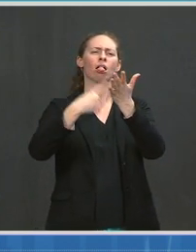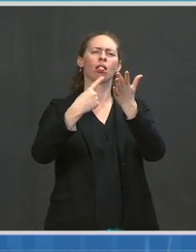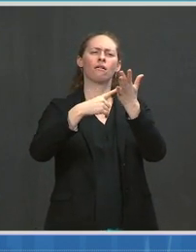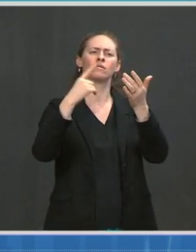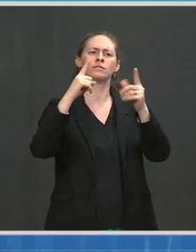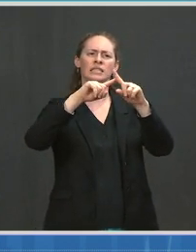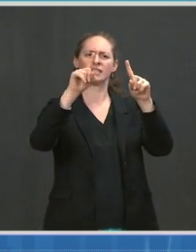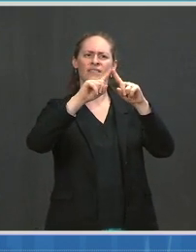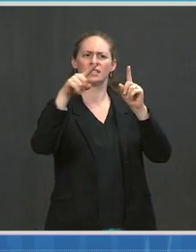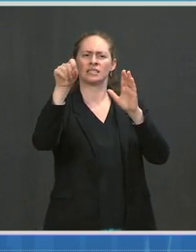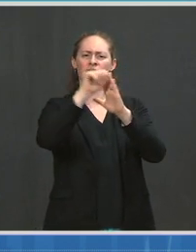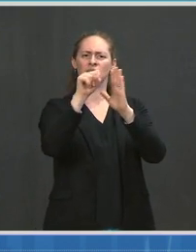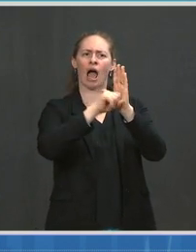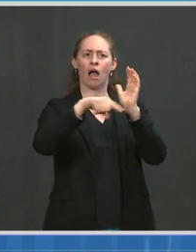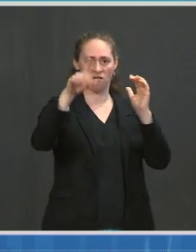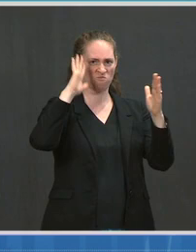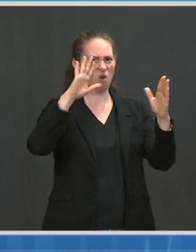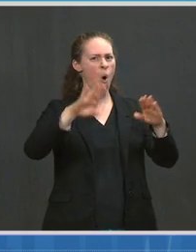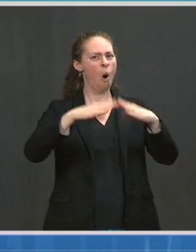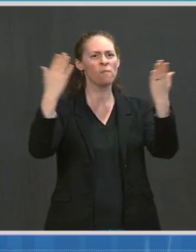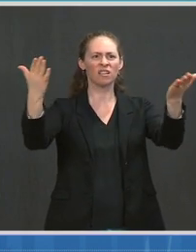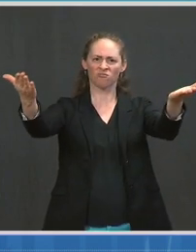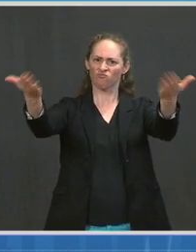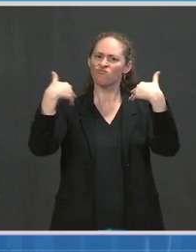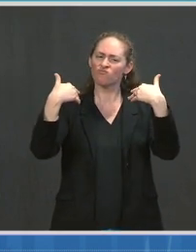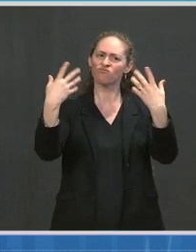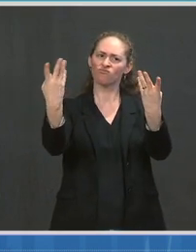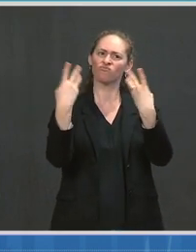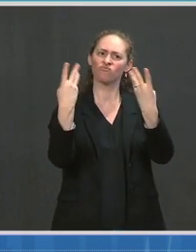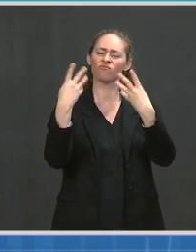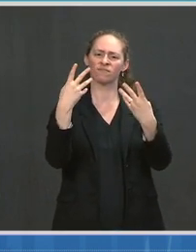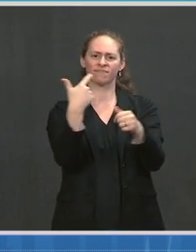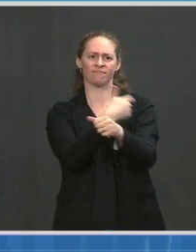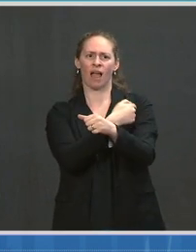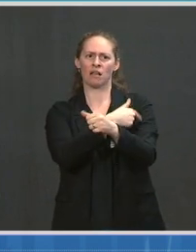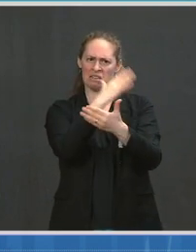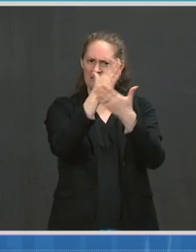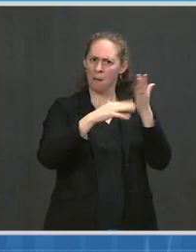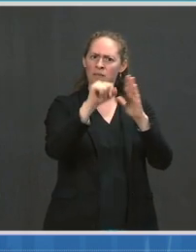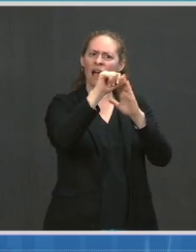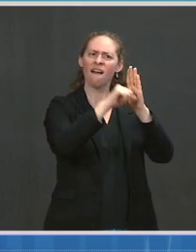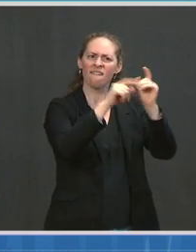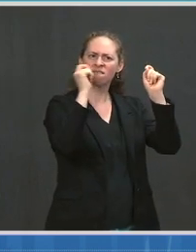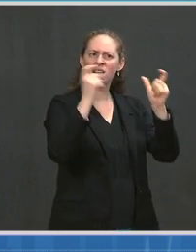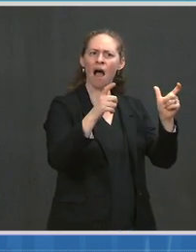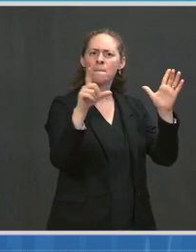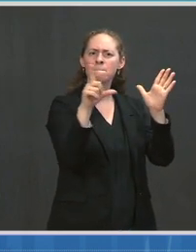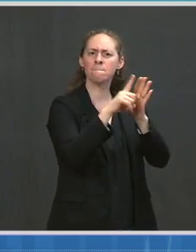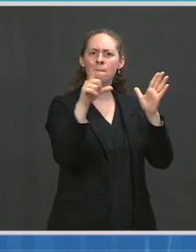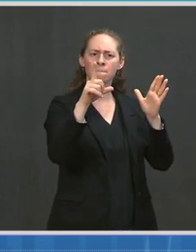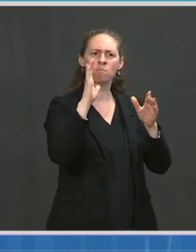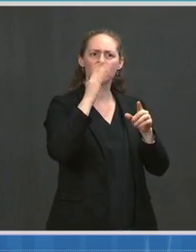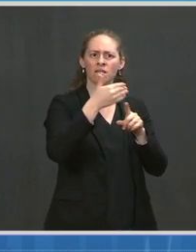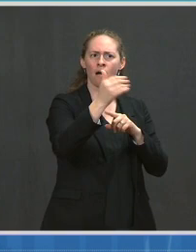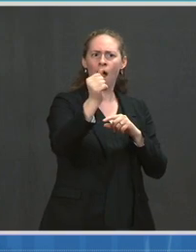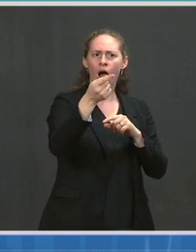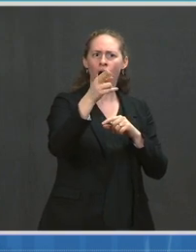but some of those that are doing it the fastest this month and the first week of April are lagging behind when it comes to vaccinating their residents